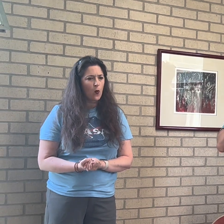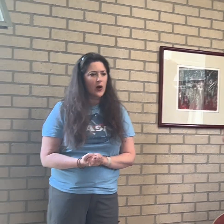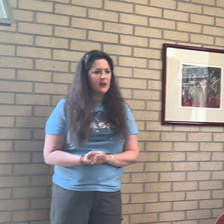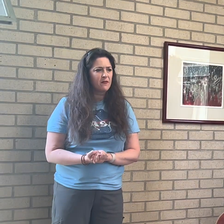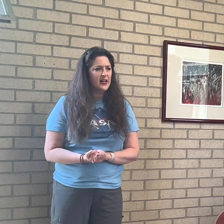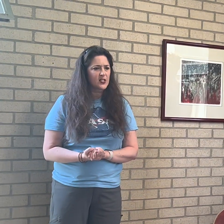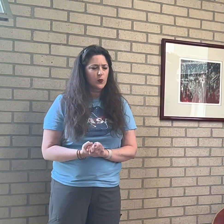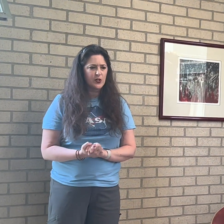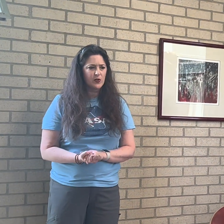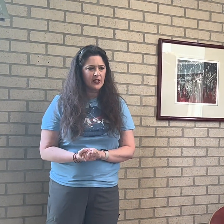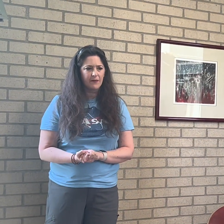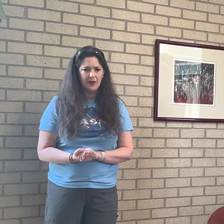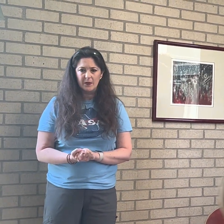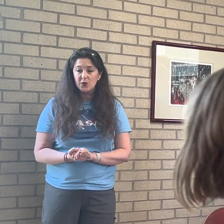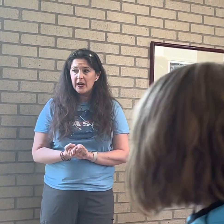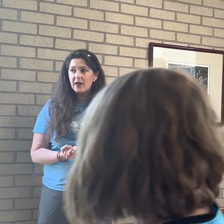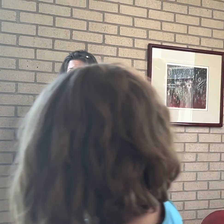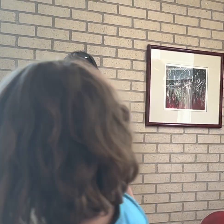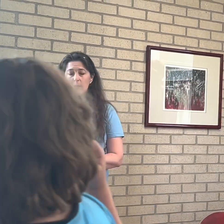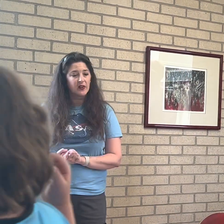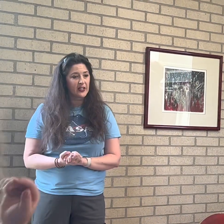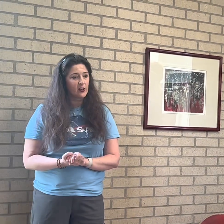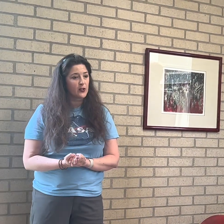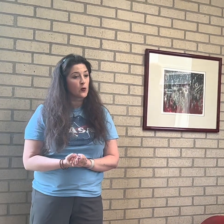up a rock, what advice would you give them? Because right now this is what we're literally